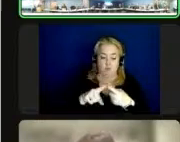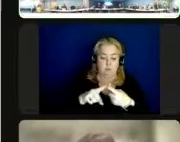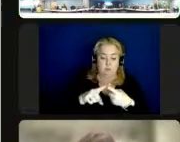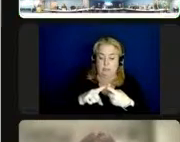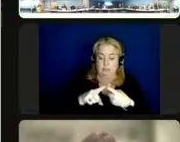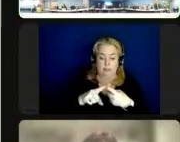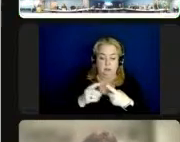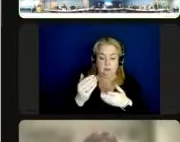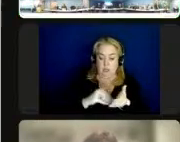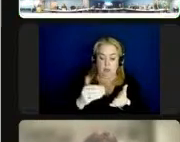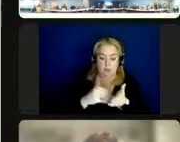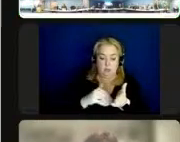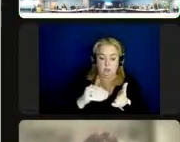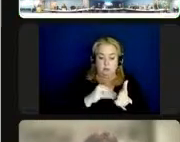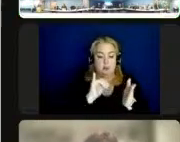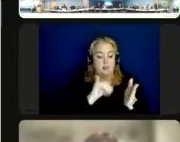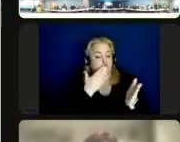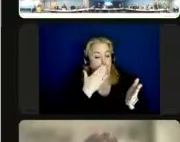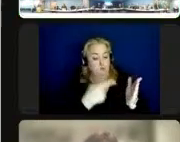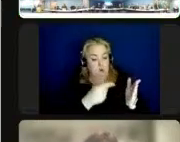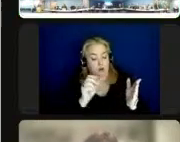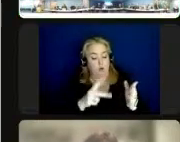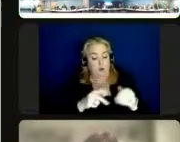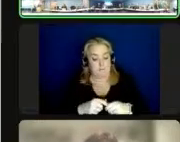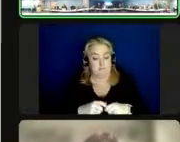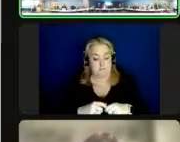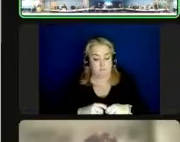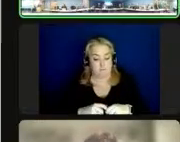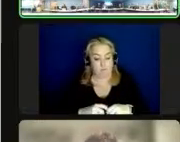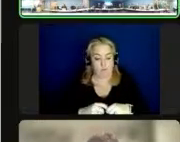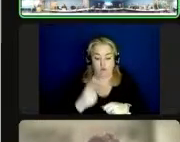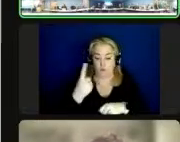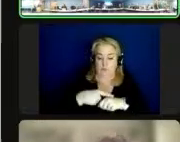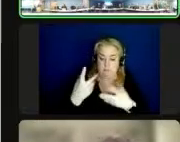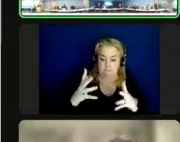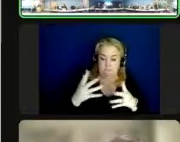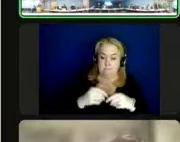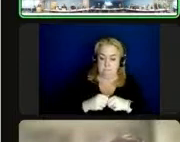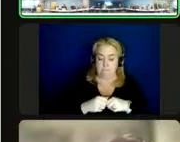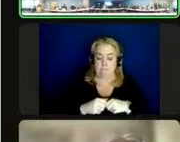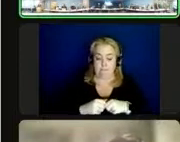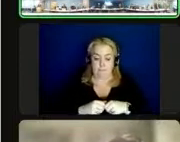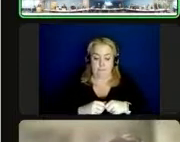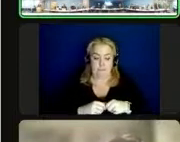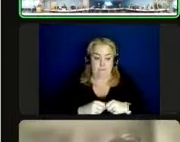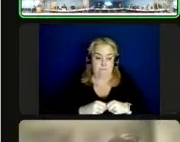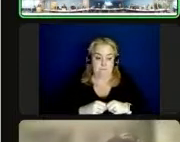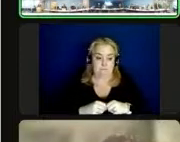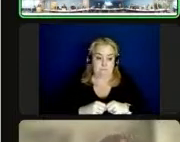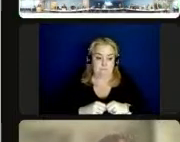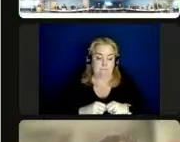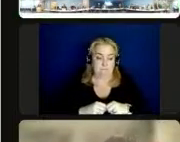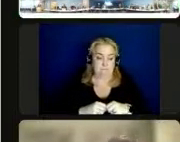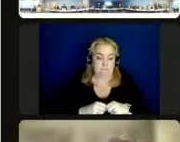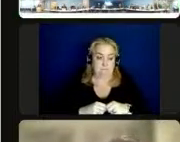VEHICLES. THAT IS CORRECT. AND I WILL NOTE THE ONE TIME